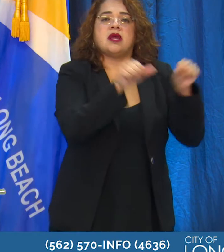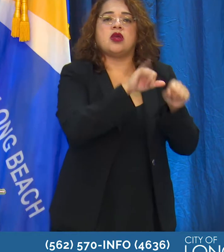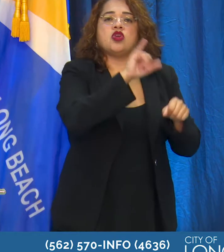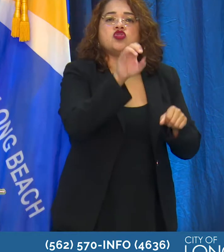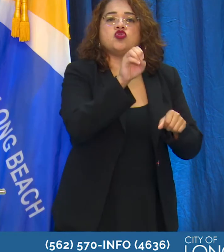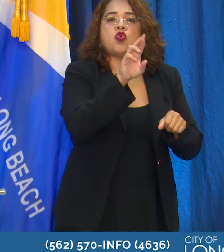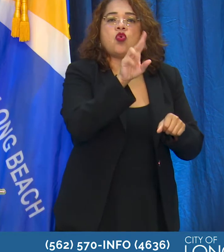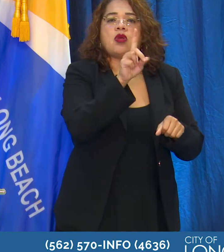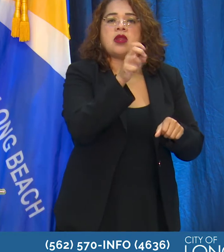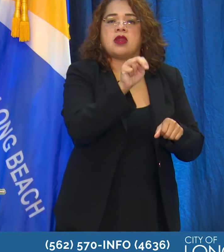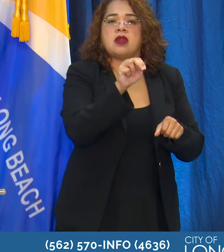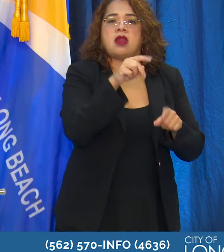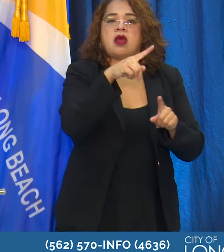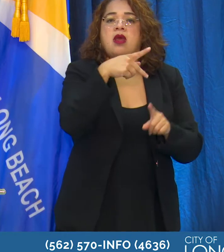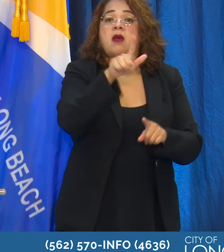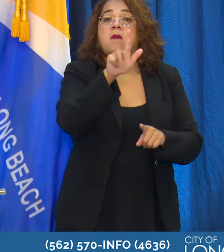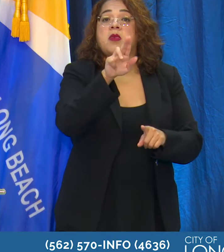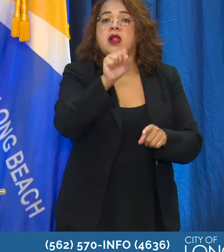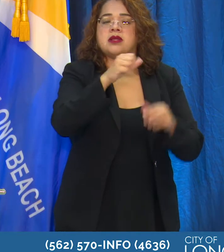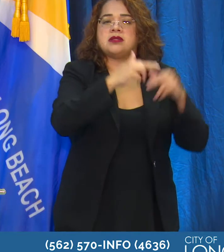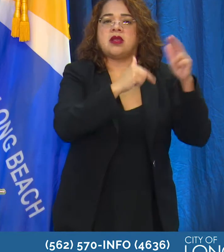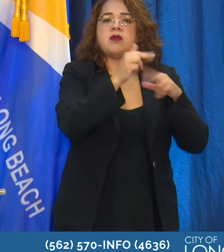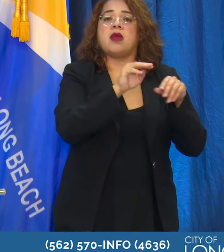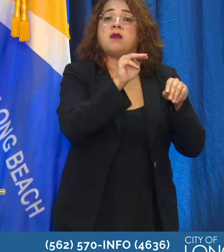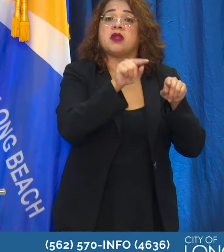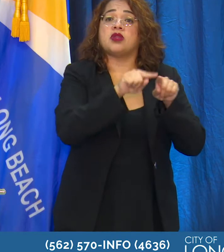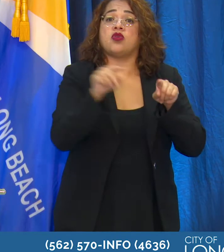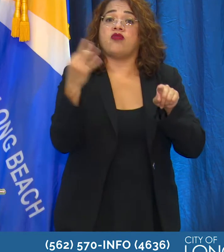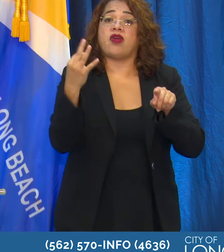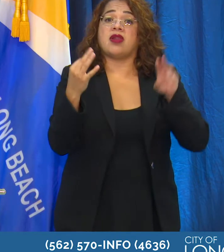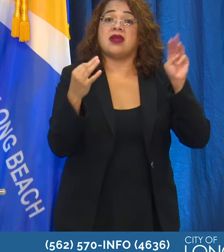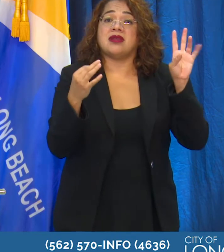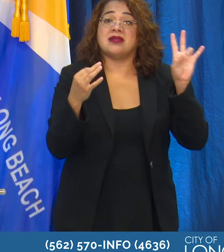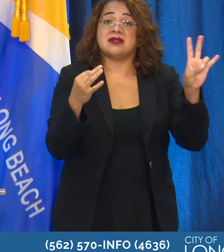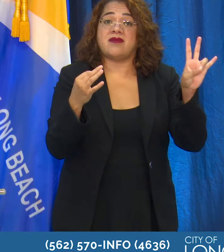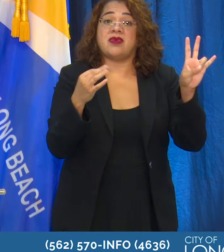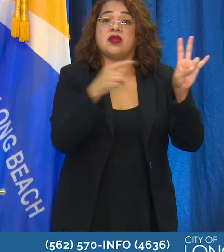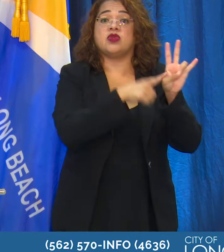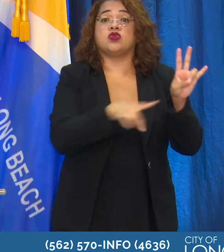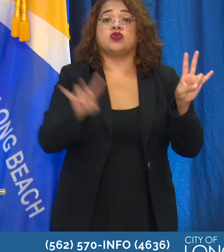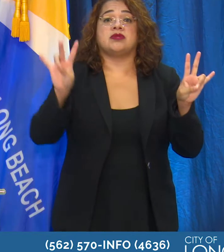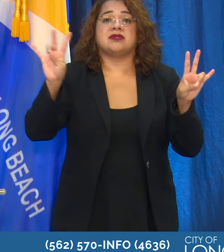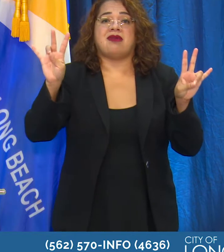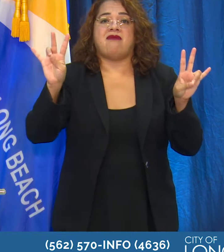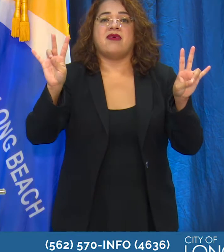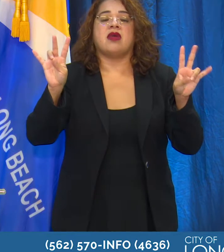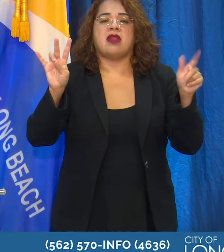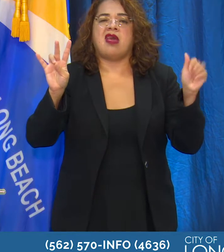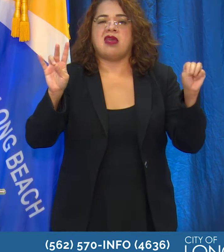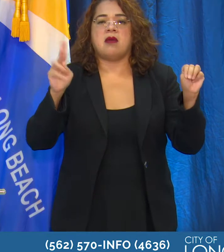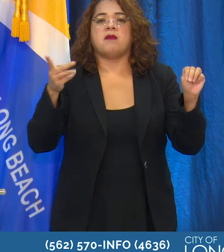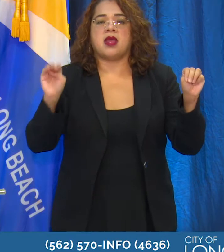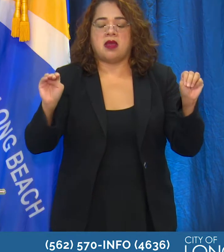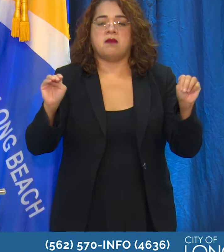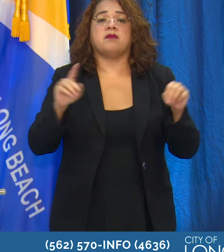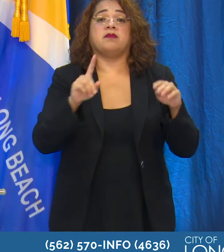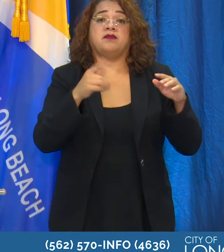This is available Monday through Friday from 7am to 7pm and offers testing for those with symptoms and essential workers without symptoms.